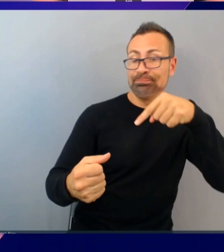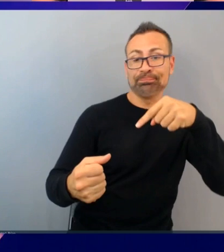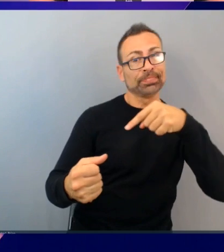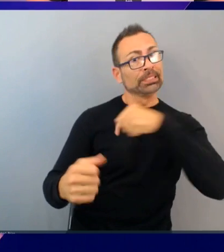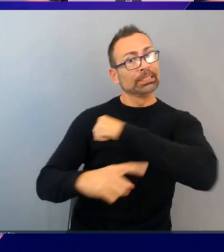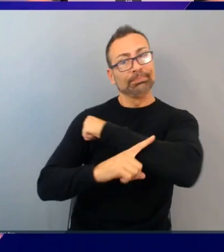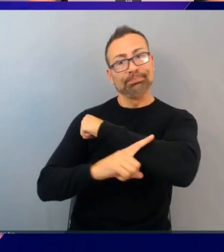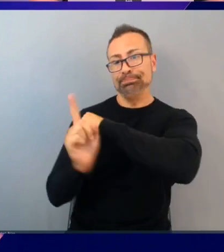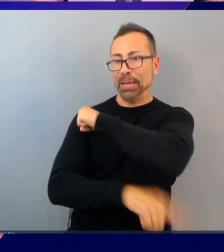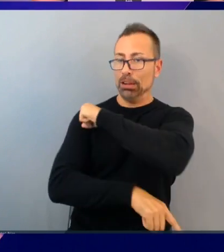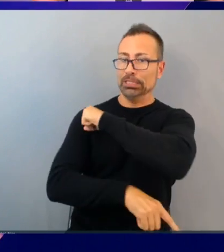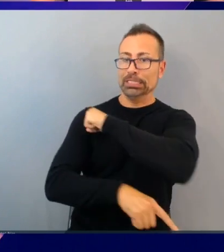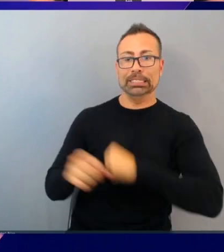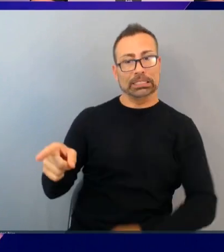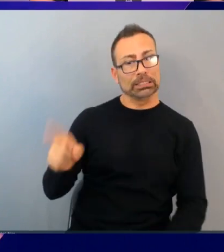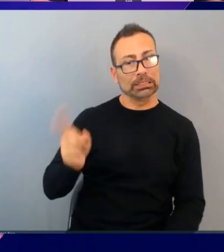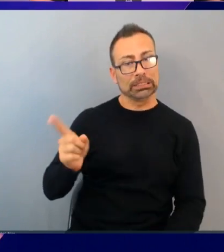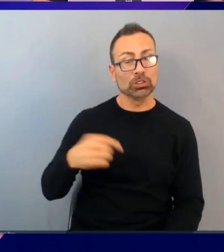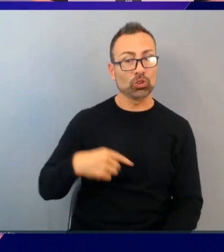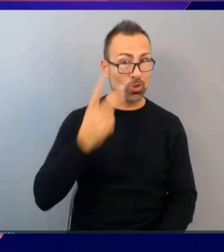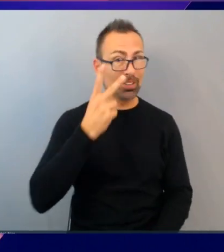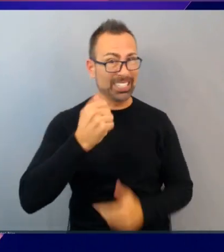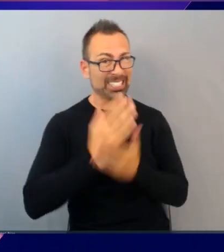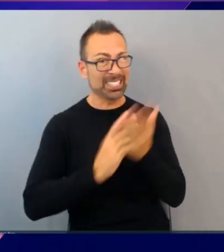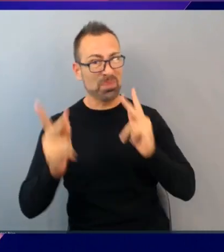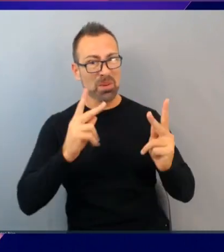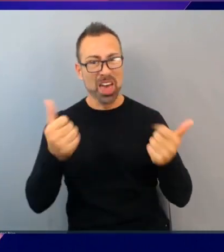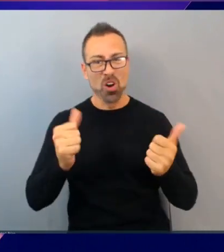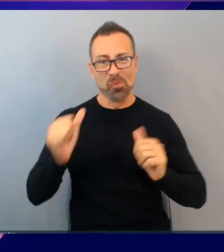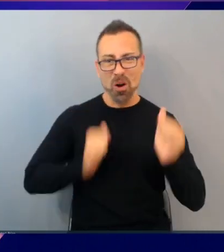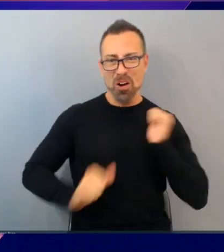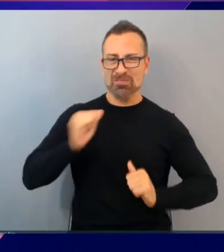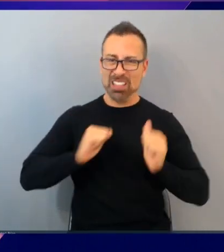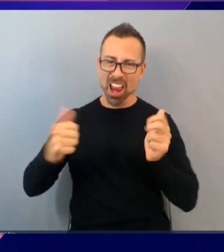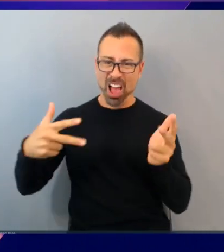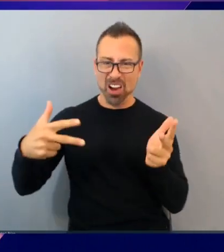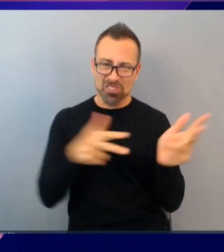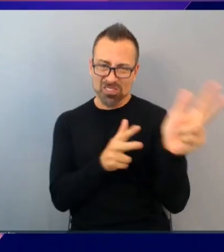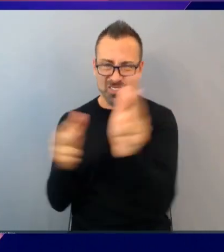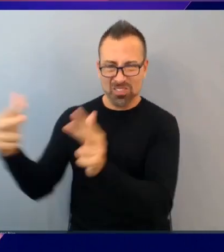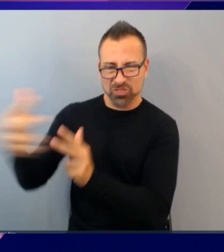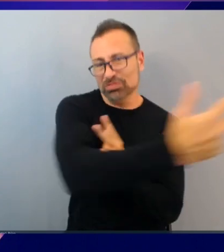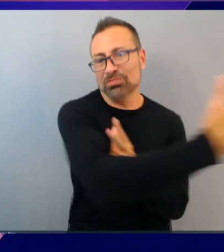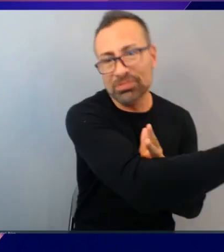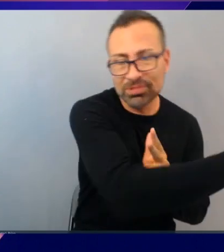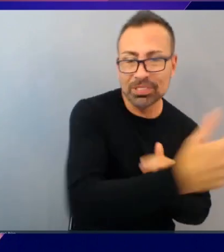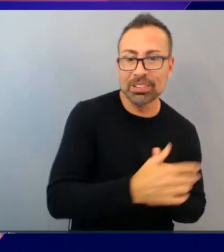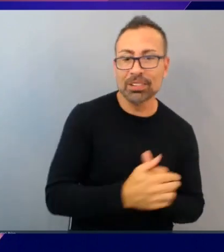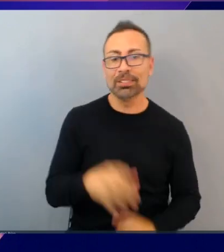Okay. So I'm part of a kayak paddle team, right? Like, we race. And there's somebody on my team